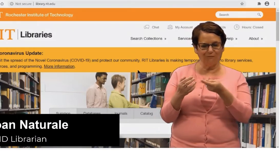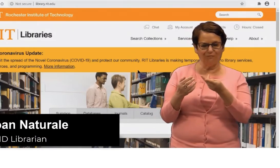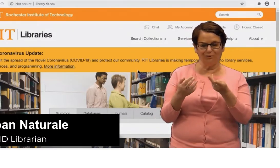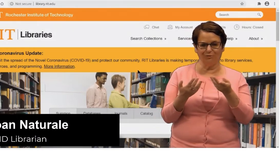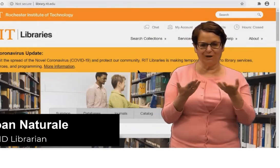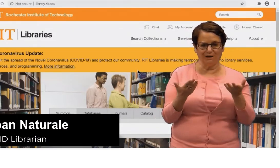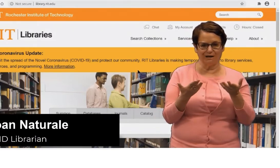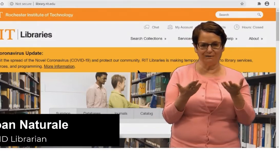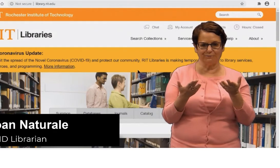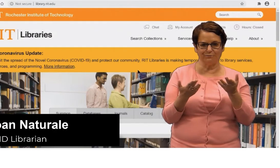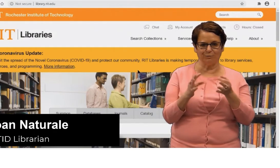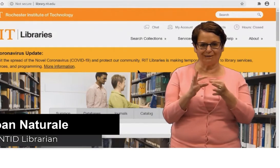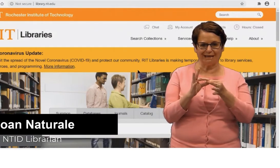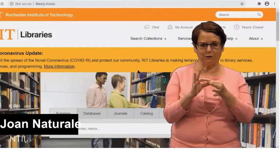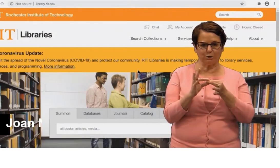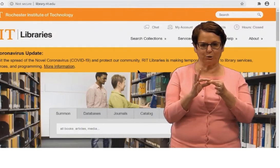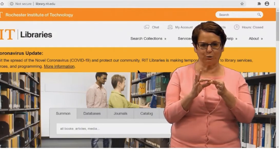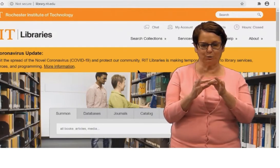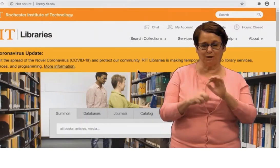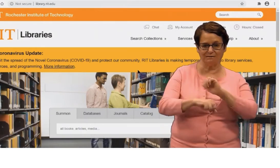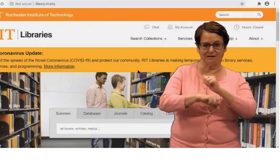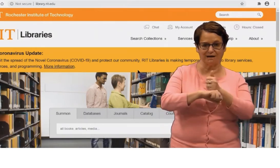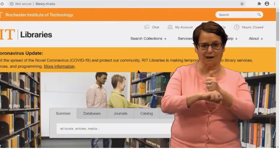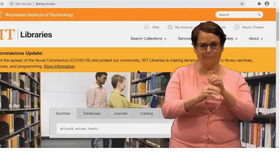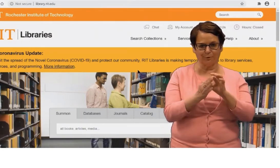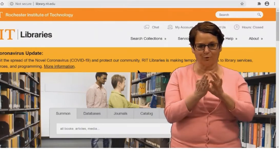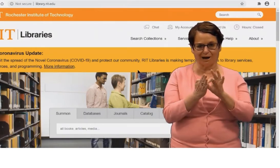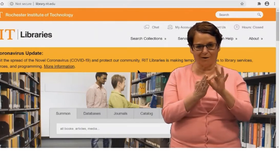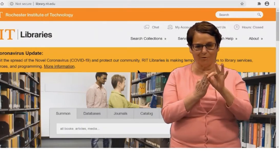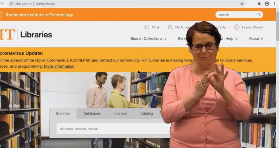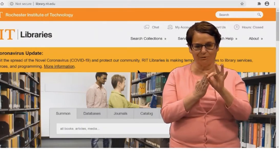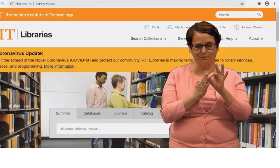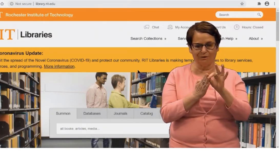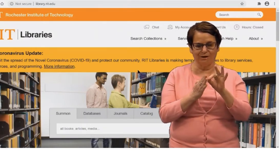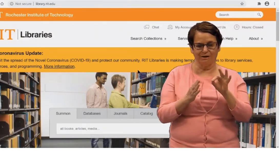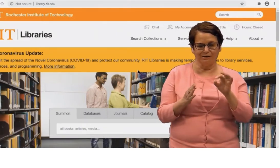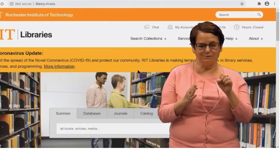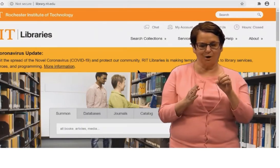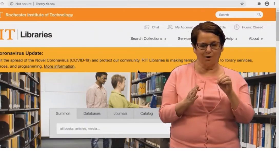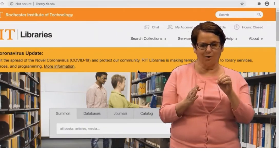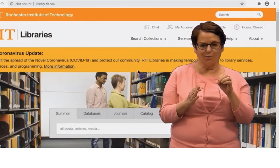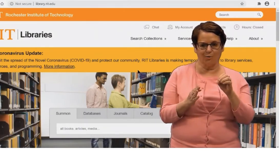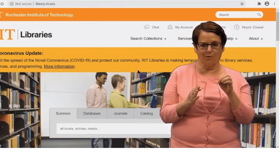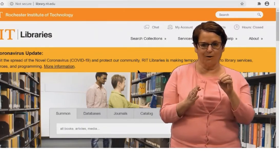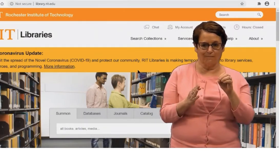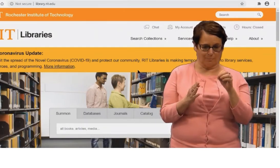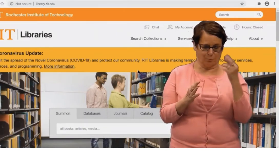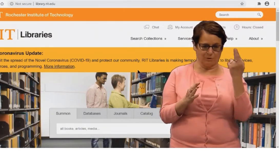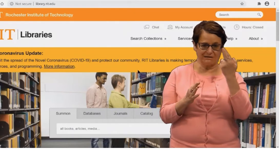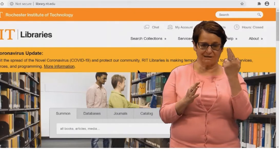Hi. Today, I'm going to show you a few things related to setting up your account.